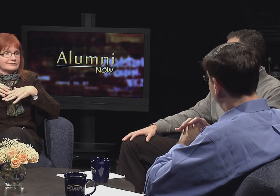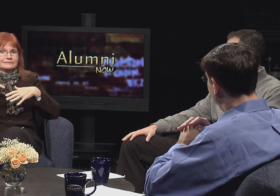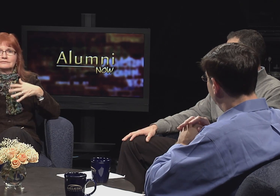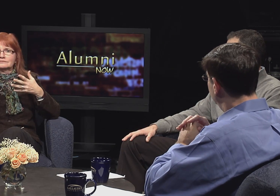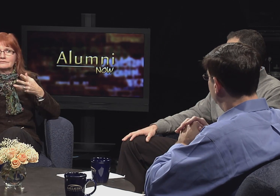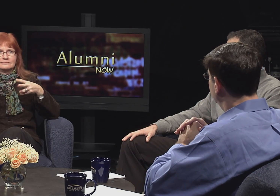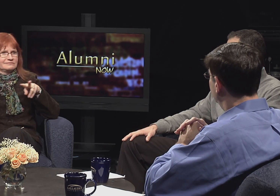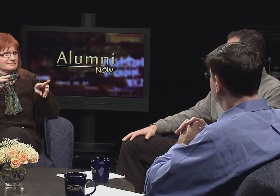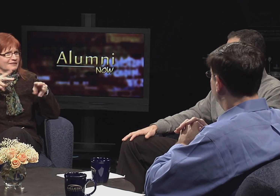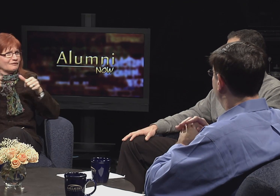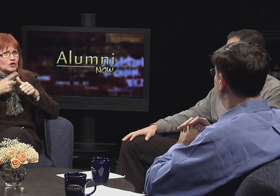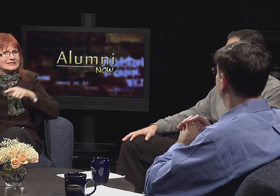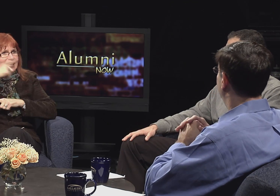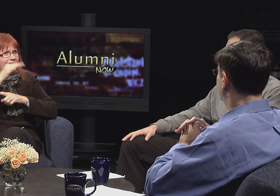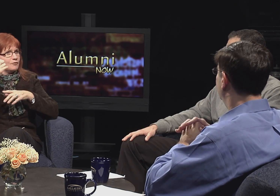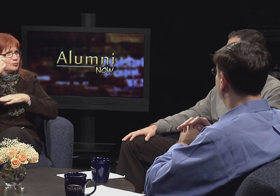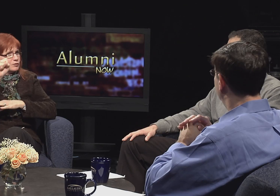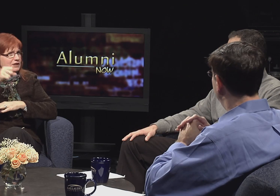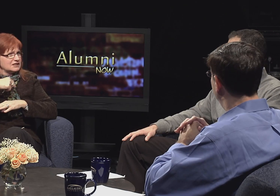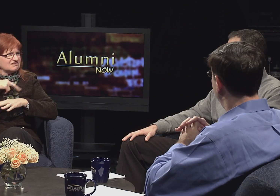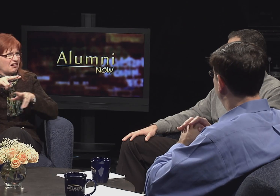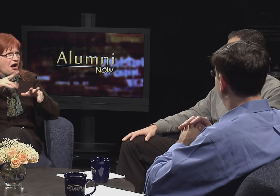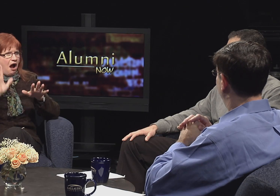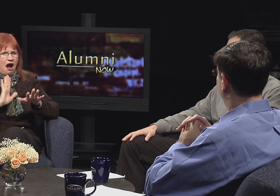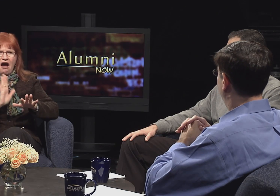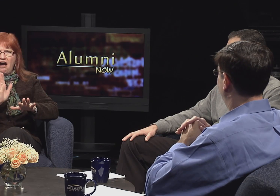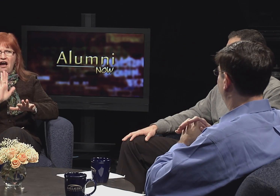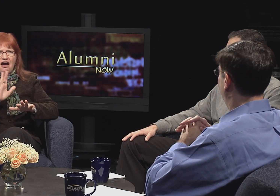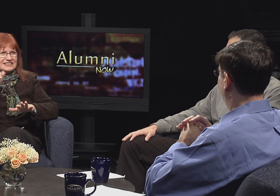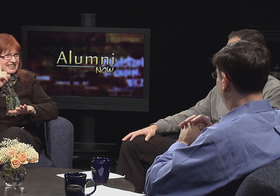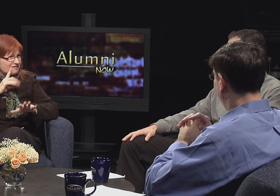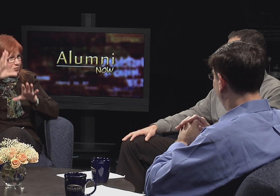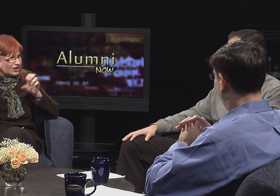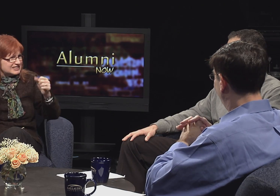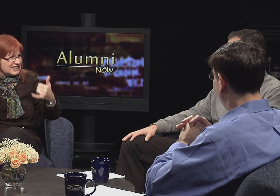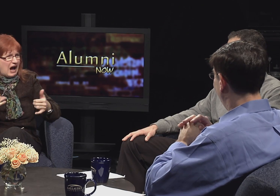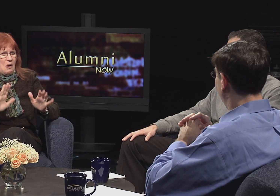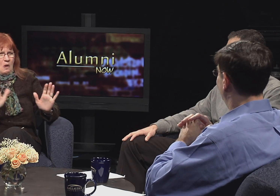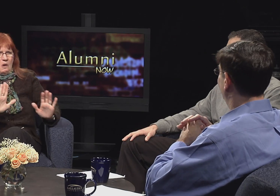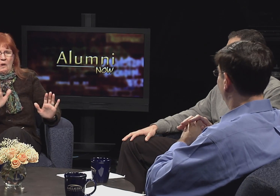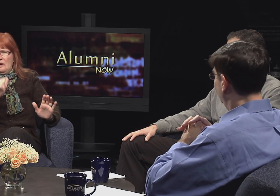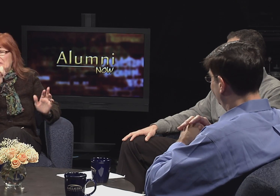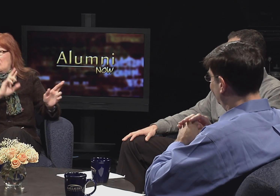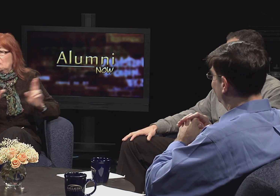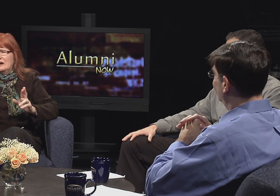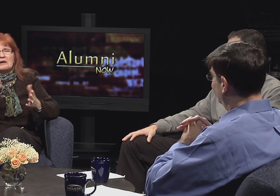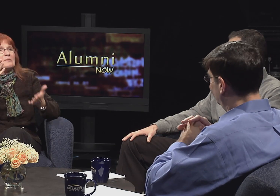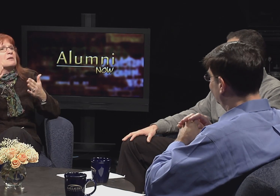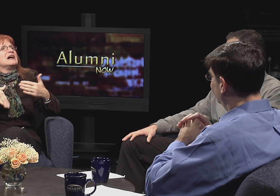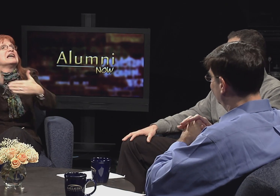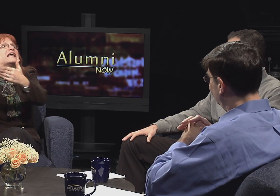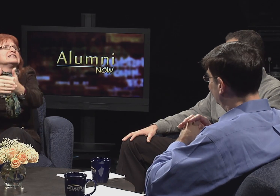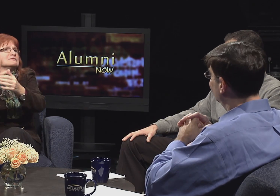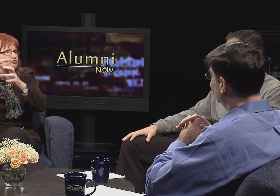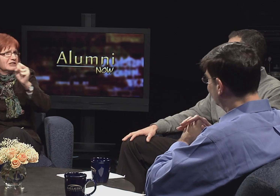My friends and I were watching the protest on TV. On the first day, we weren't sure if Gallaudet was ready for a deaf president.